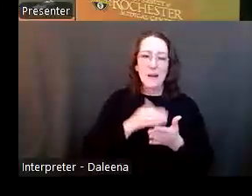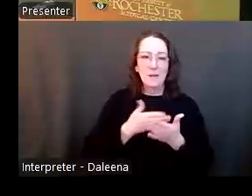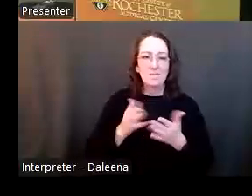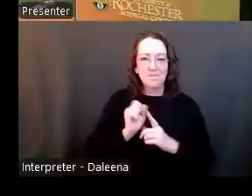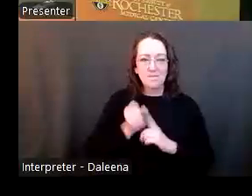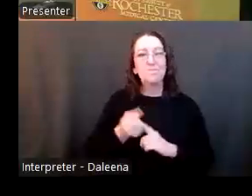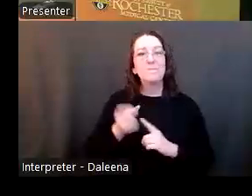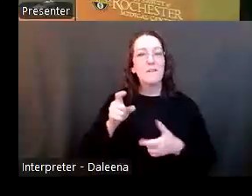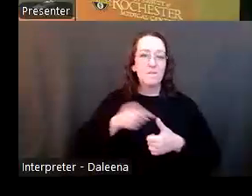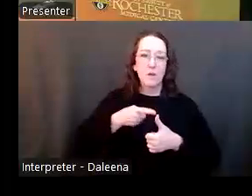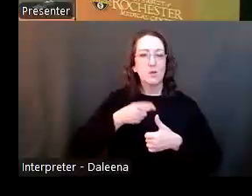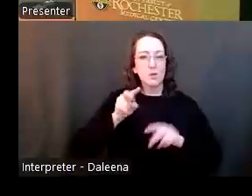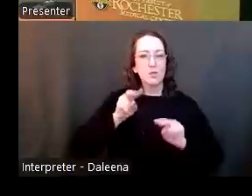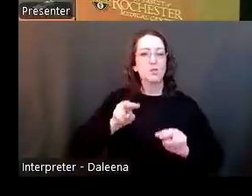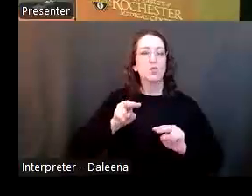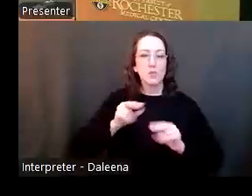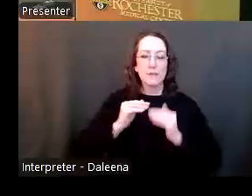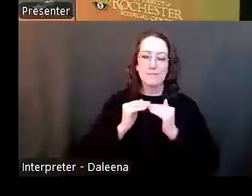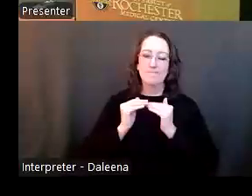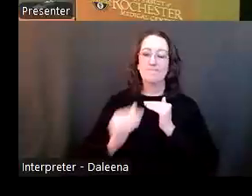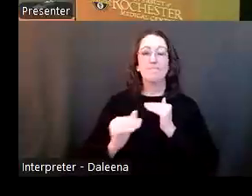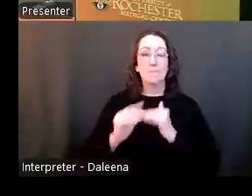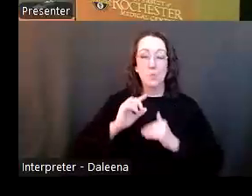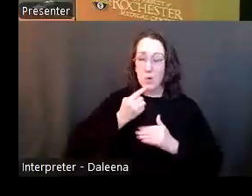first thing we're going to do is sort of stabilize what are the critical things then we might bring